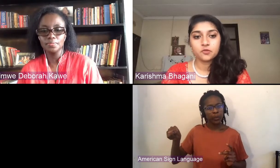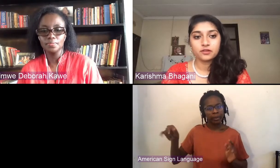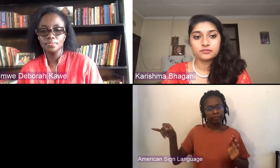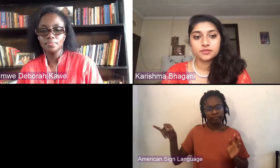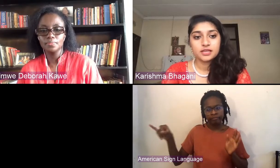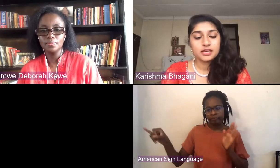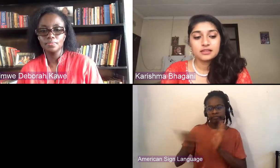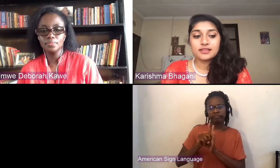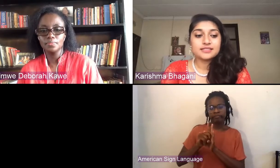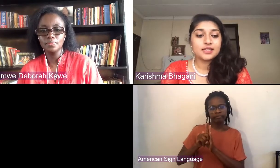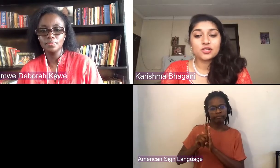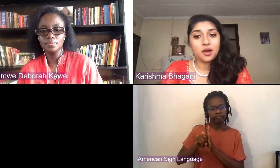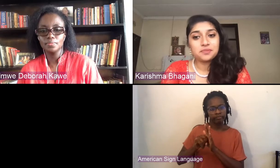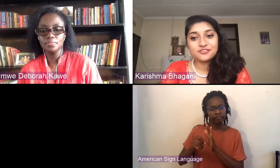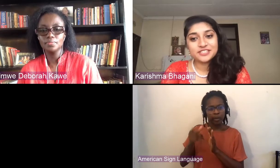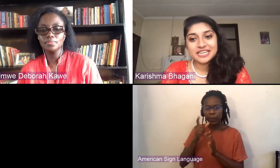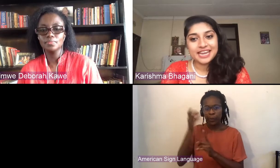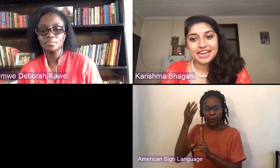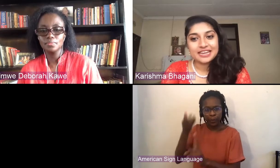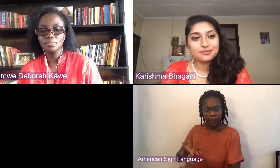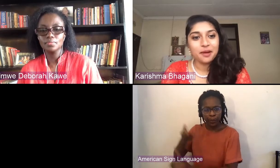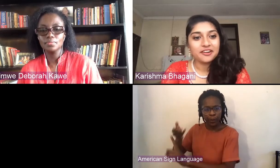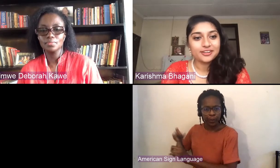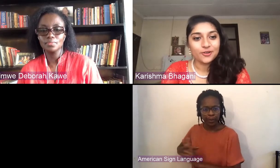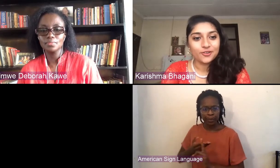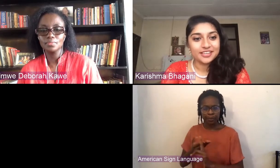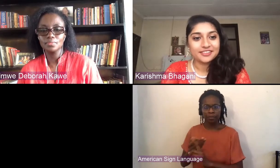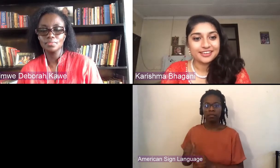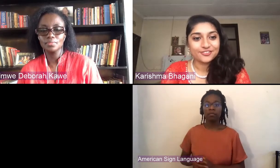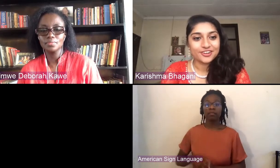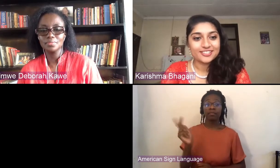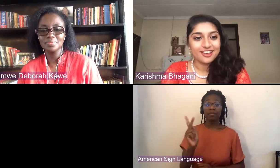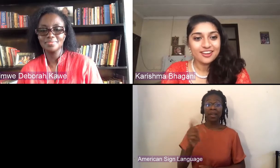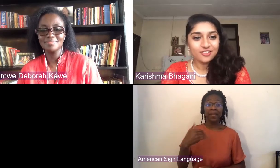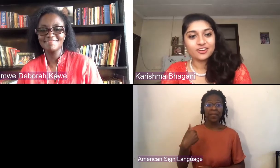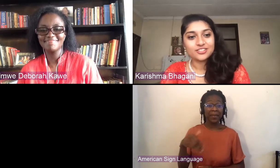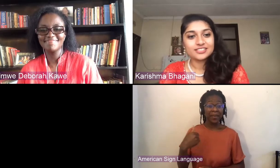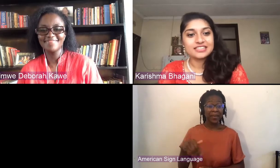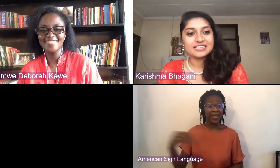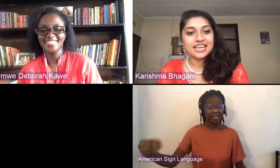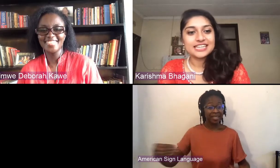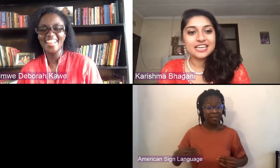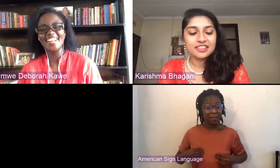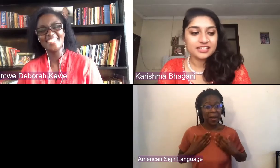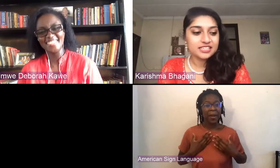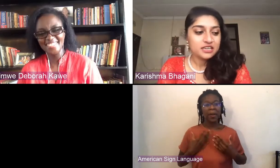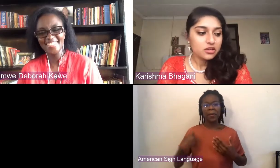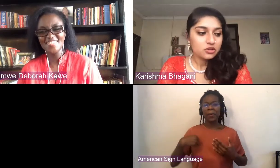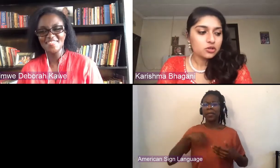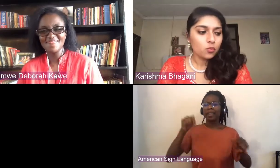Right, that's such an uplifting and inspiring note I think for us to end on just this idea that, you know